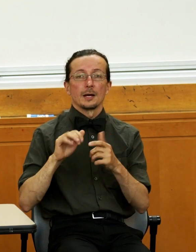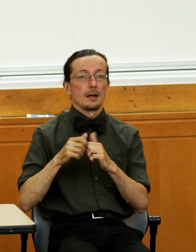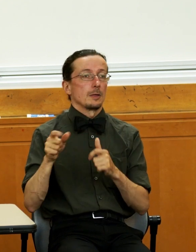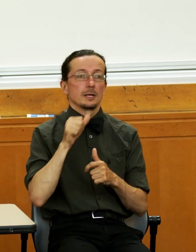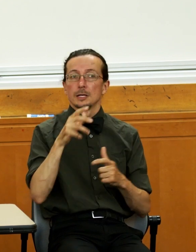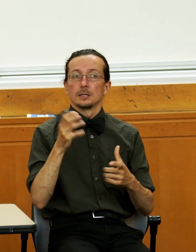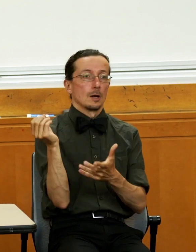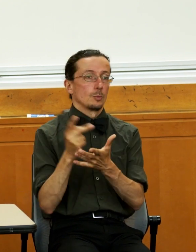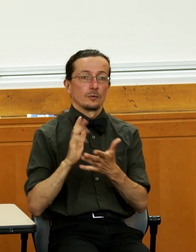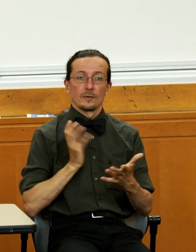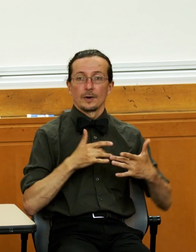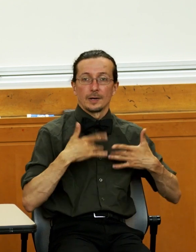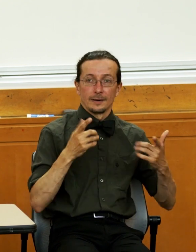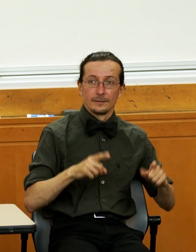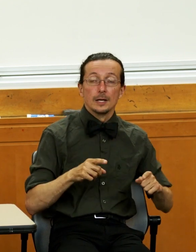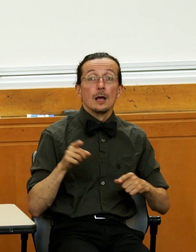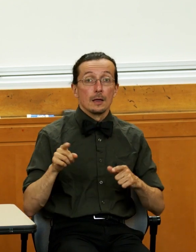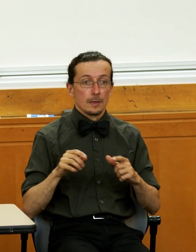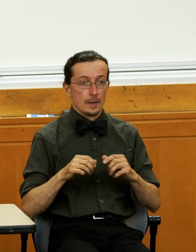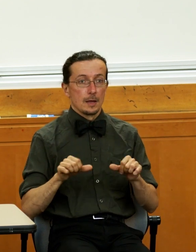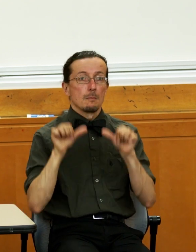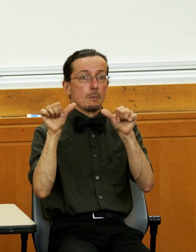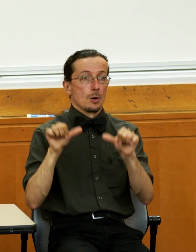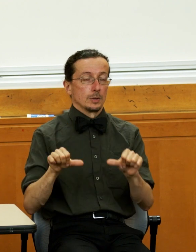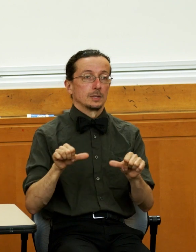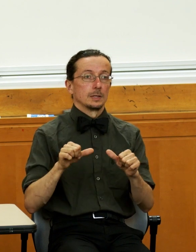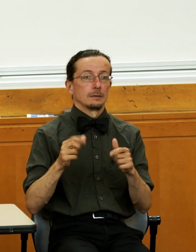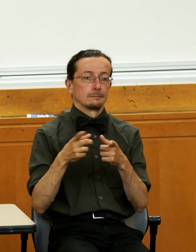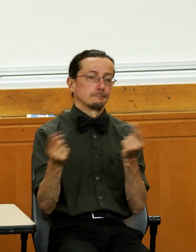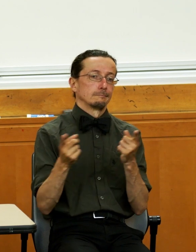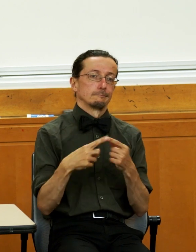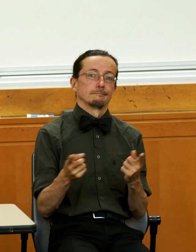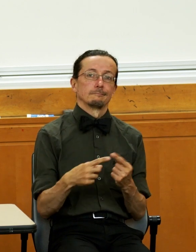including actively posting in opposition to it whenever we attempted to advertise it.